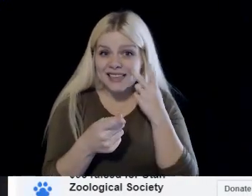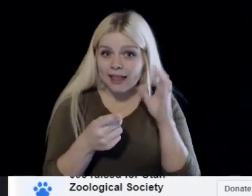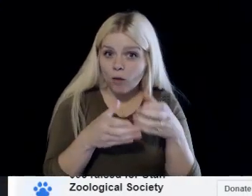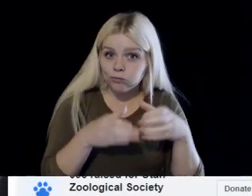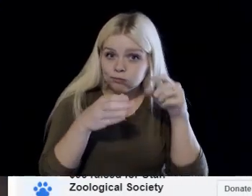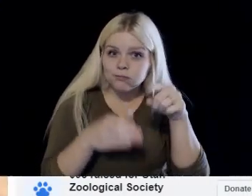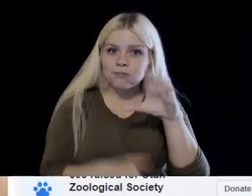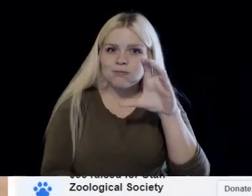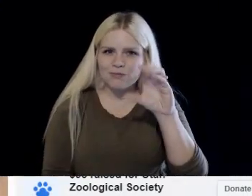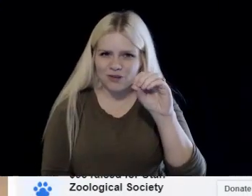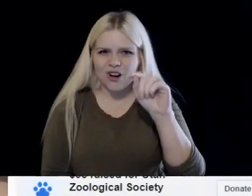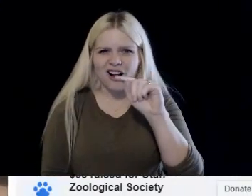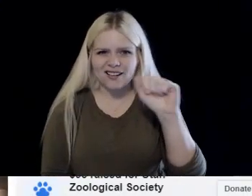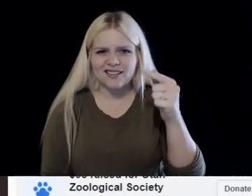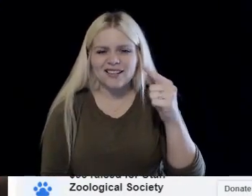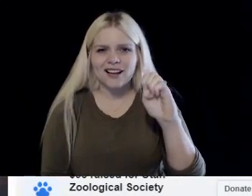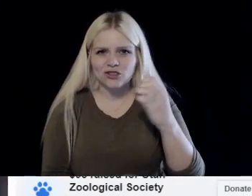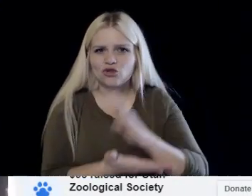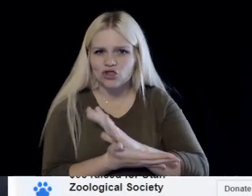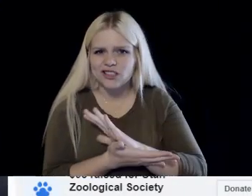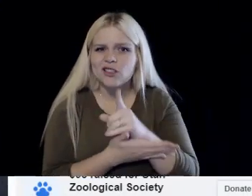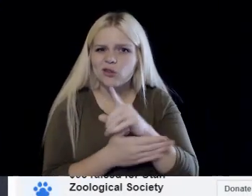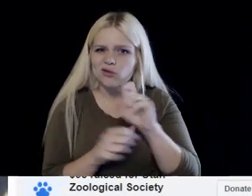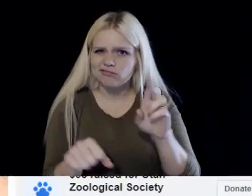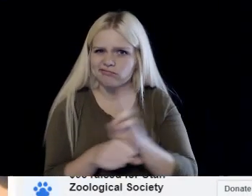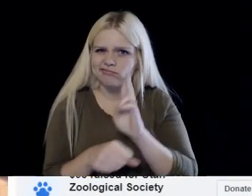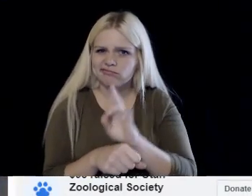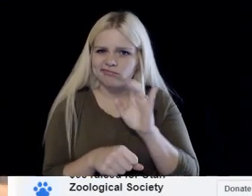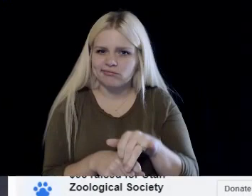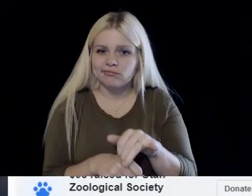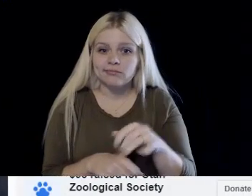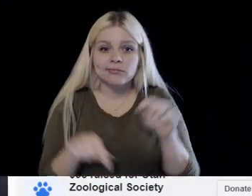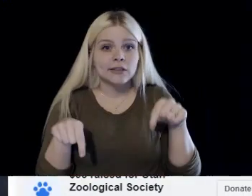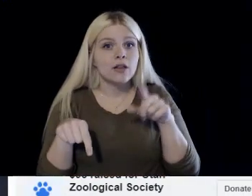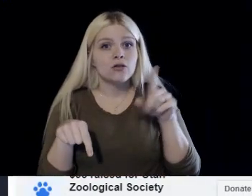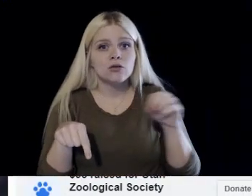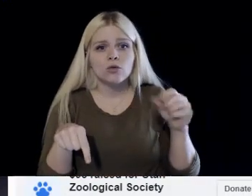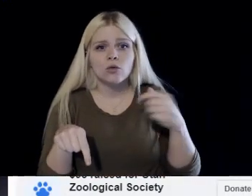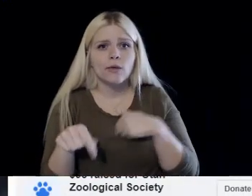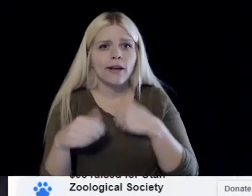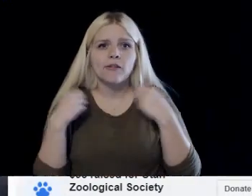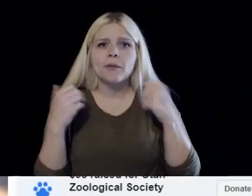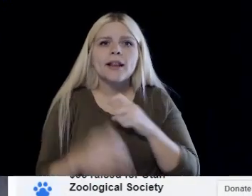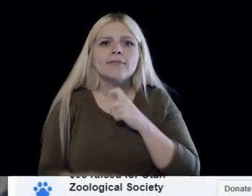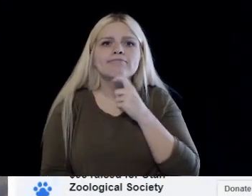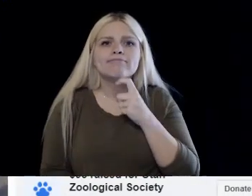Michelle: So here at the zoo, you might've noticed we have a lot of stainless steel pans and buckets